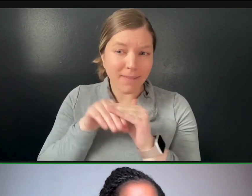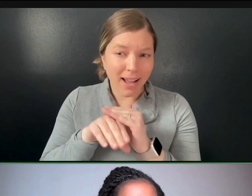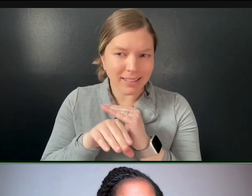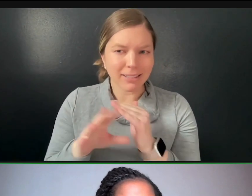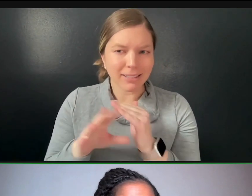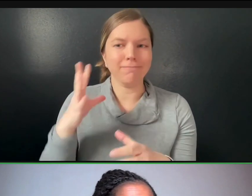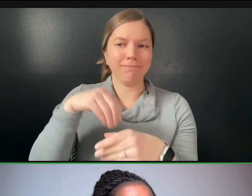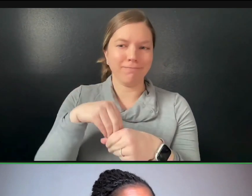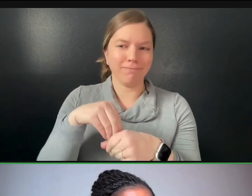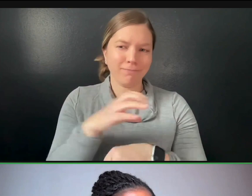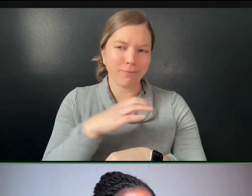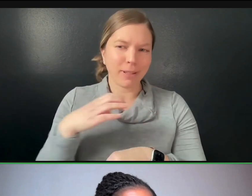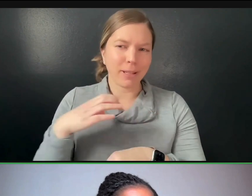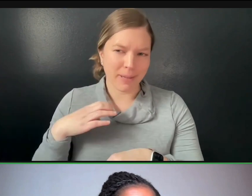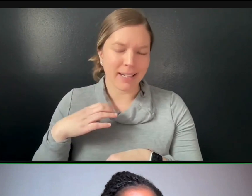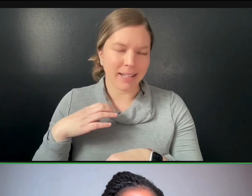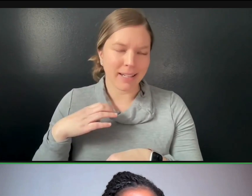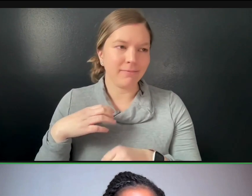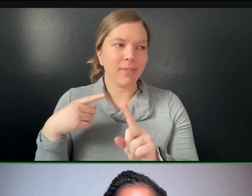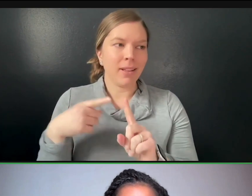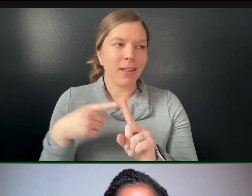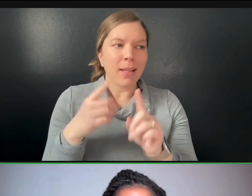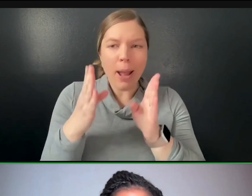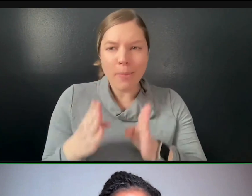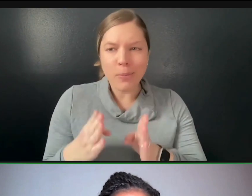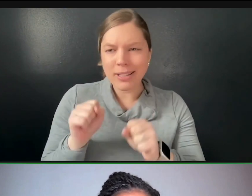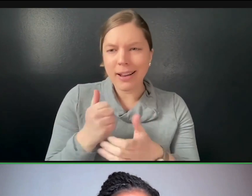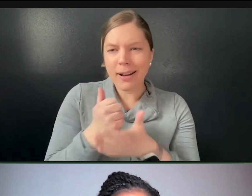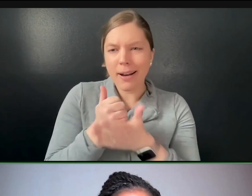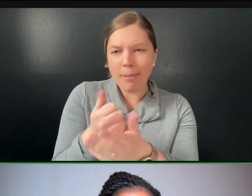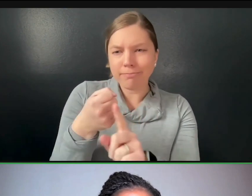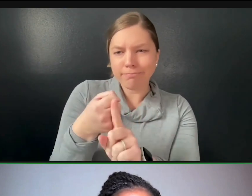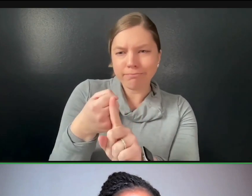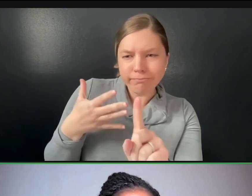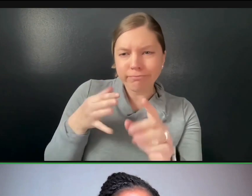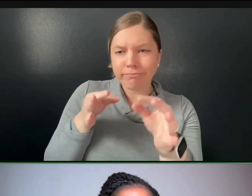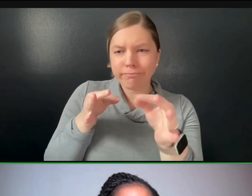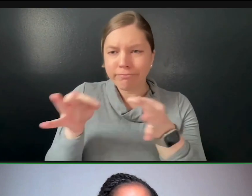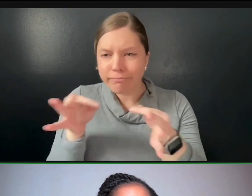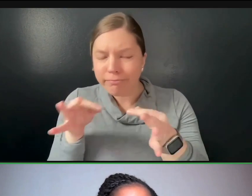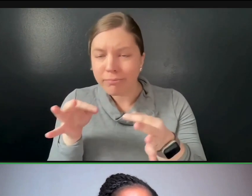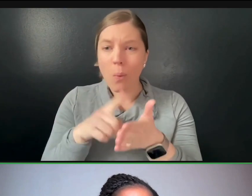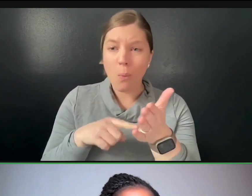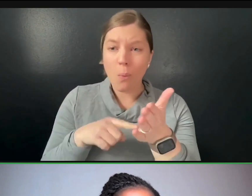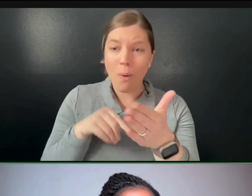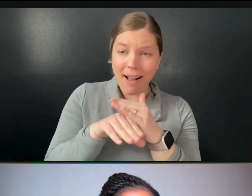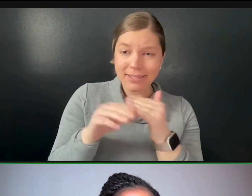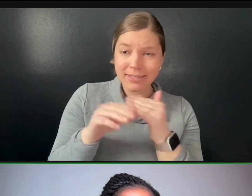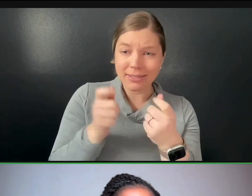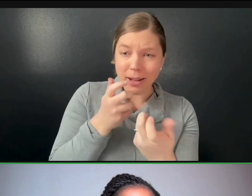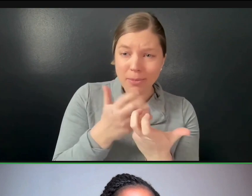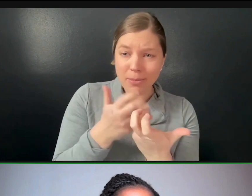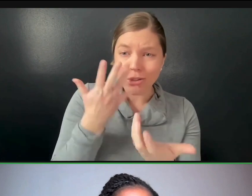is a person who is experienced with accessibility, especially when it comes to deaf and hard of hearing people, and make sure they're involved.